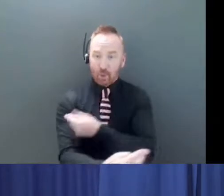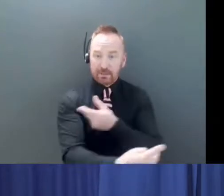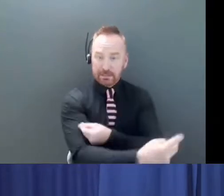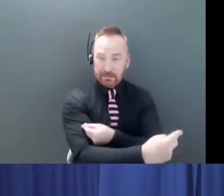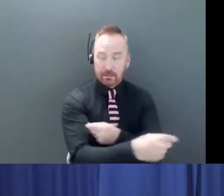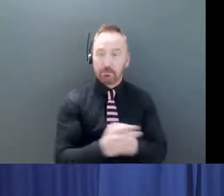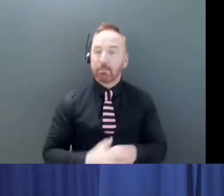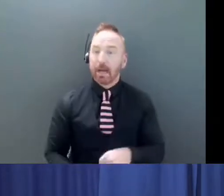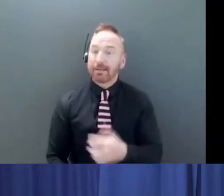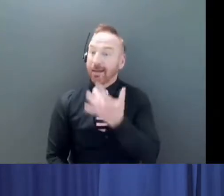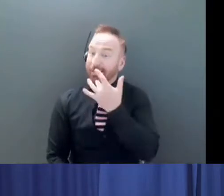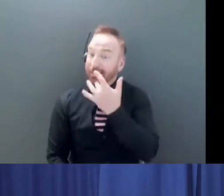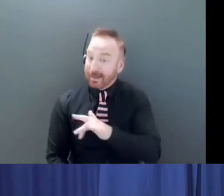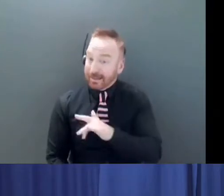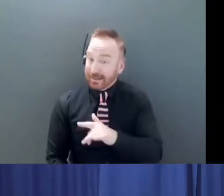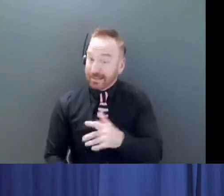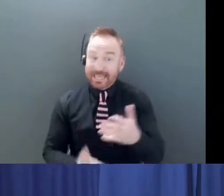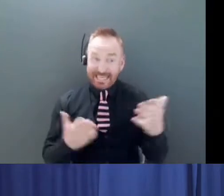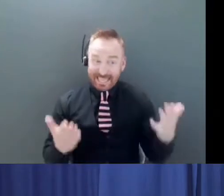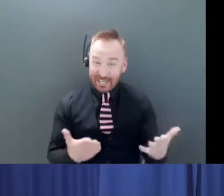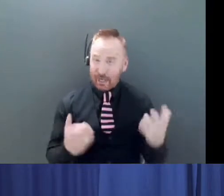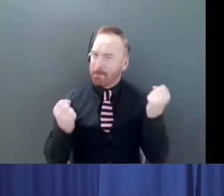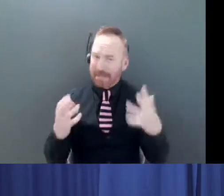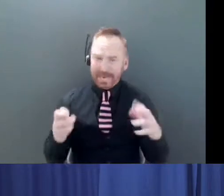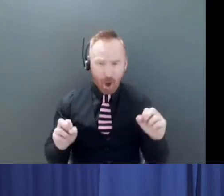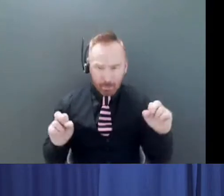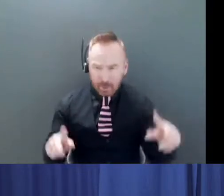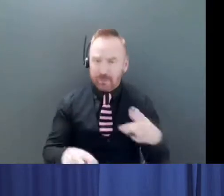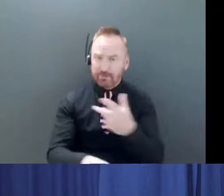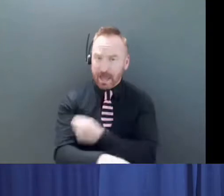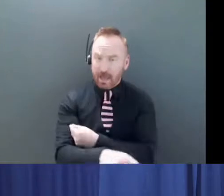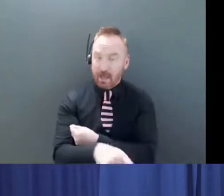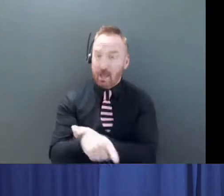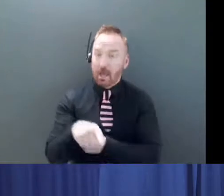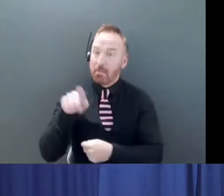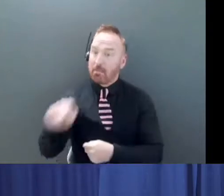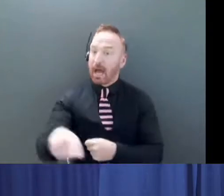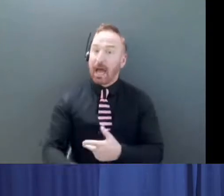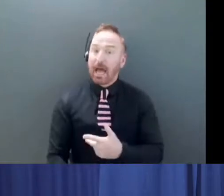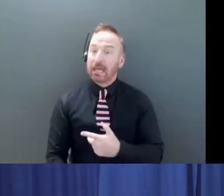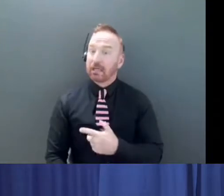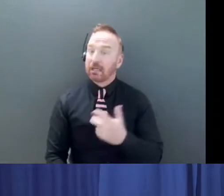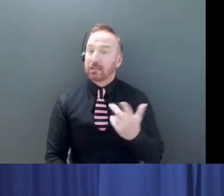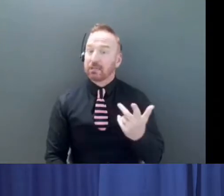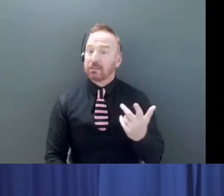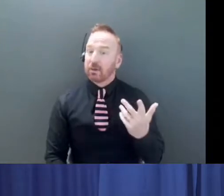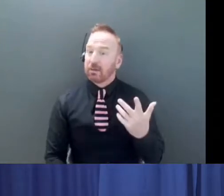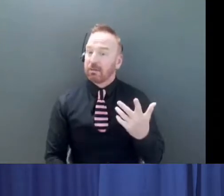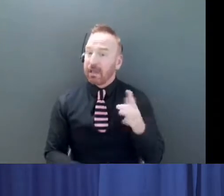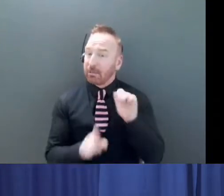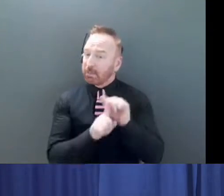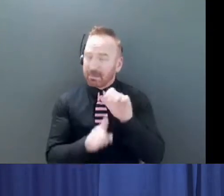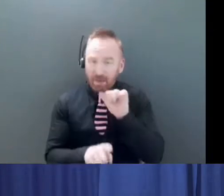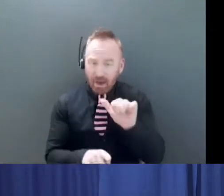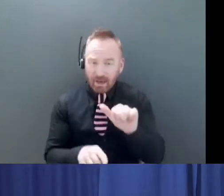Don't be fooled though. Given the many opportunities to get vaccinated that there is no